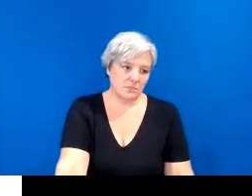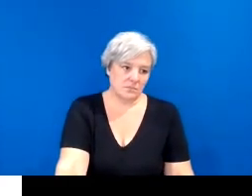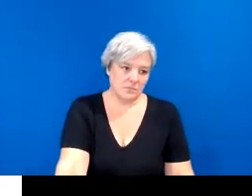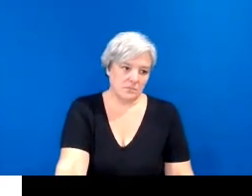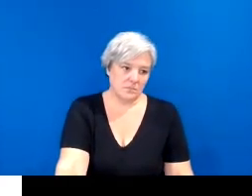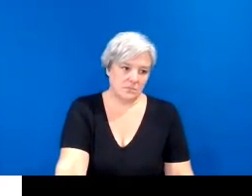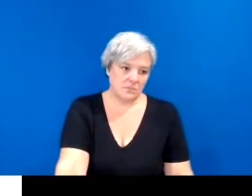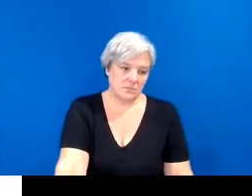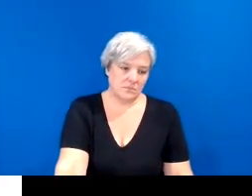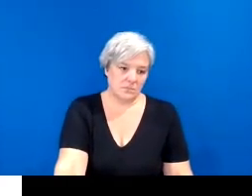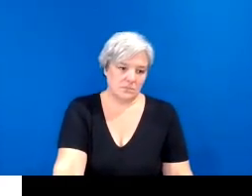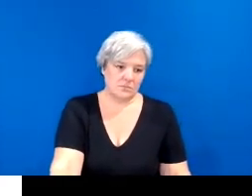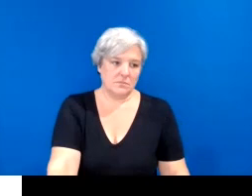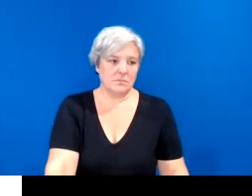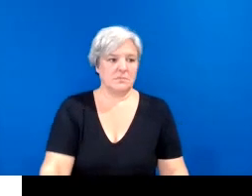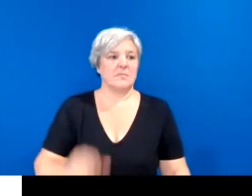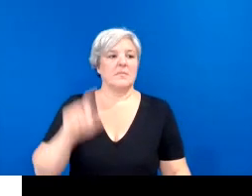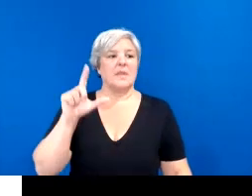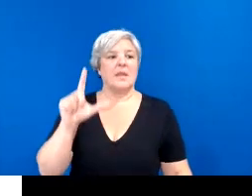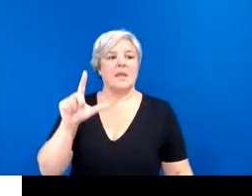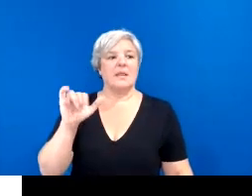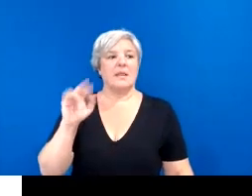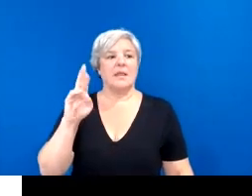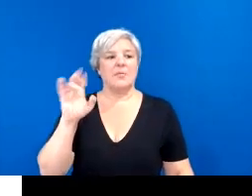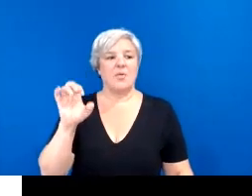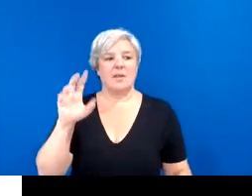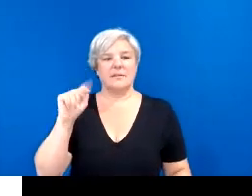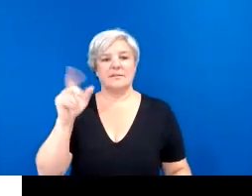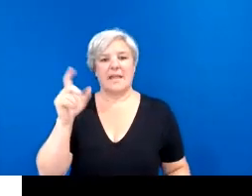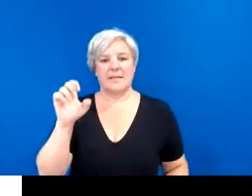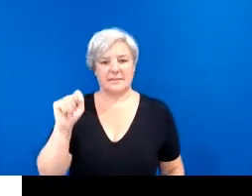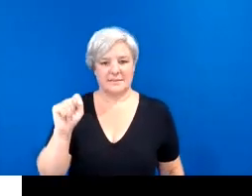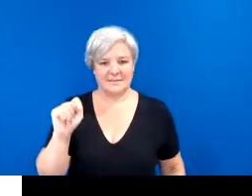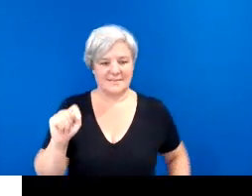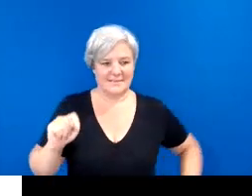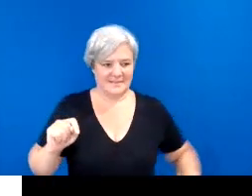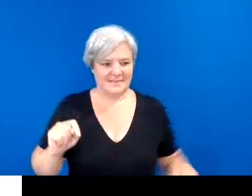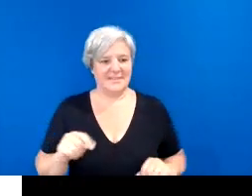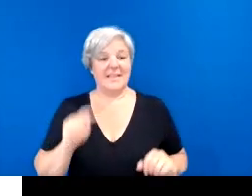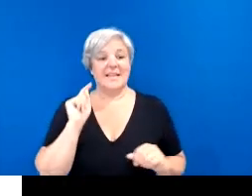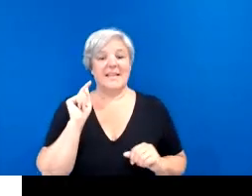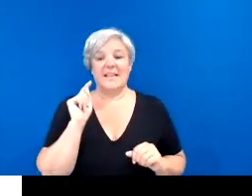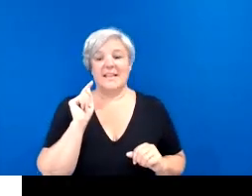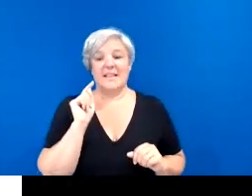Okay, LibreTexts project. Sally, do you want to talk about LibreTexts. Sure. Okay. LibreTexts. Not for the faint of heart.